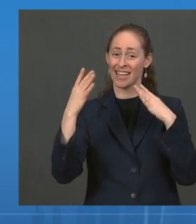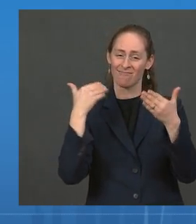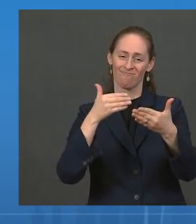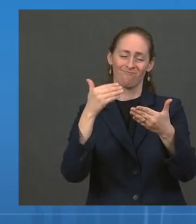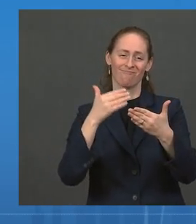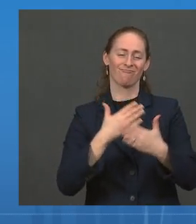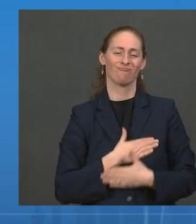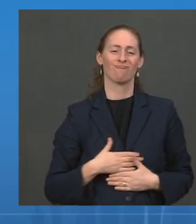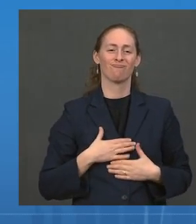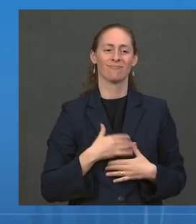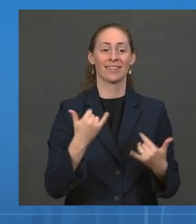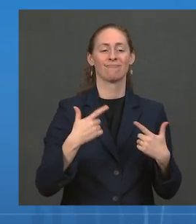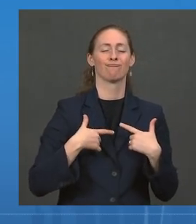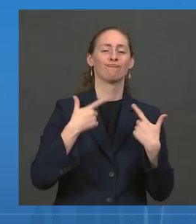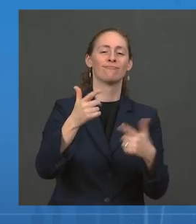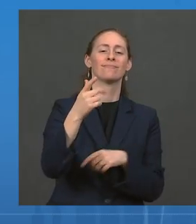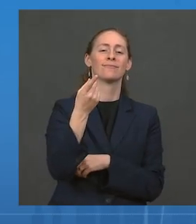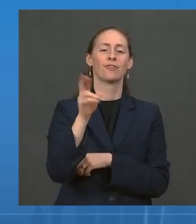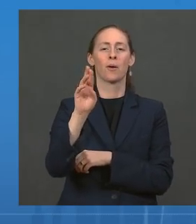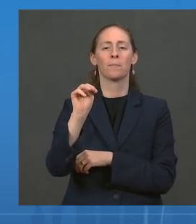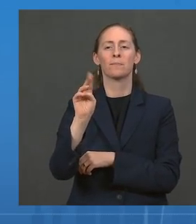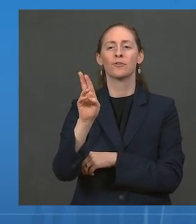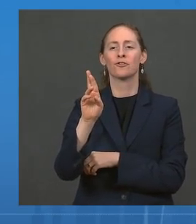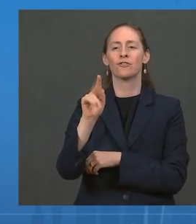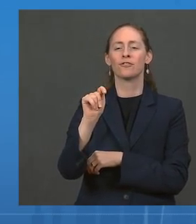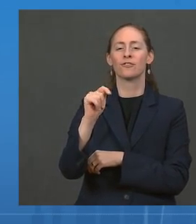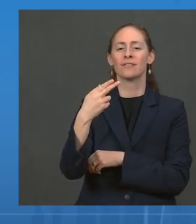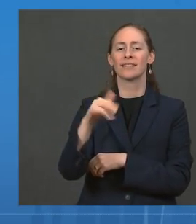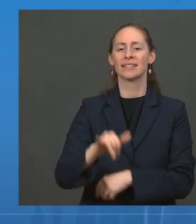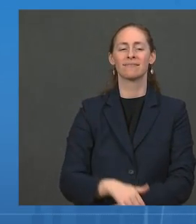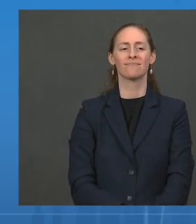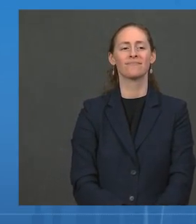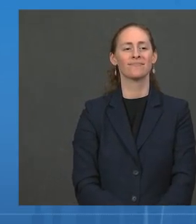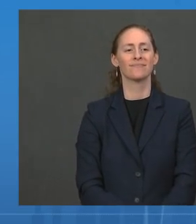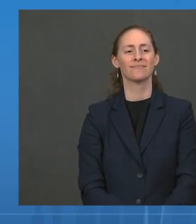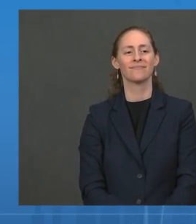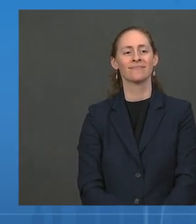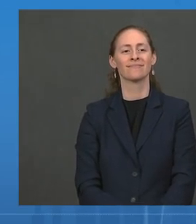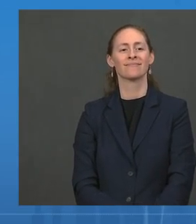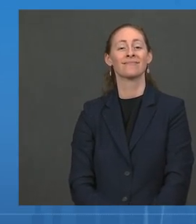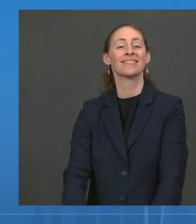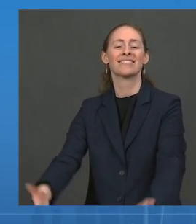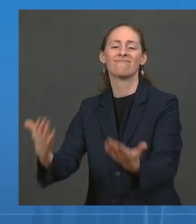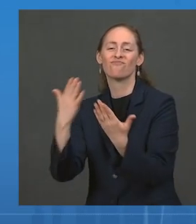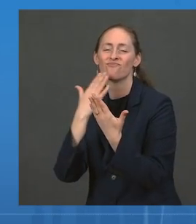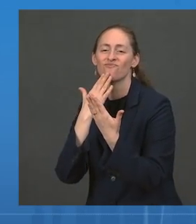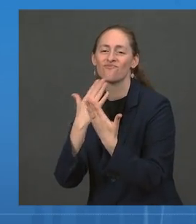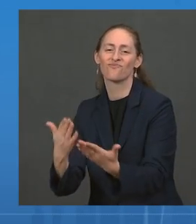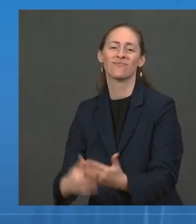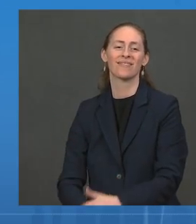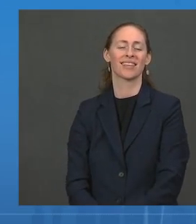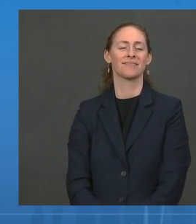Dr. Murthy: Well, thanks so much, Dr. Fauci, and it's good to be with everyone again today.